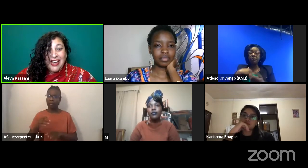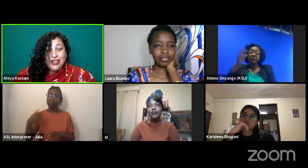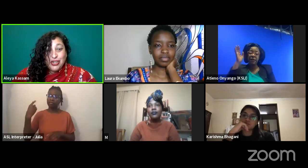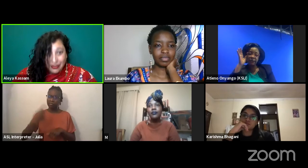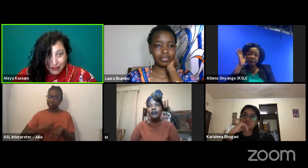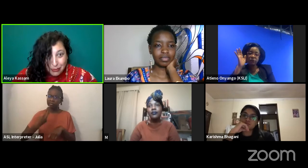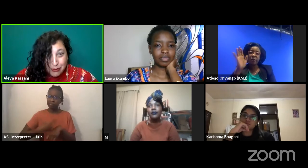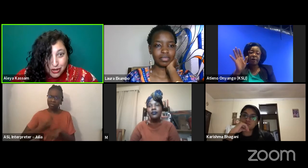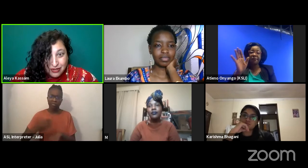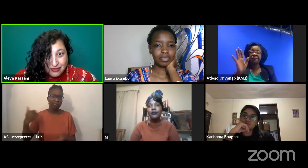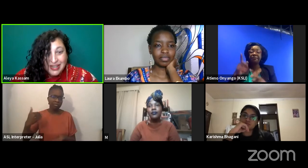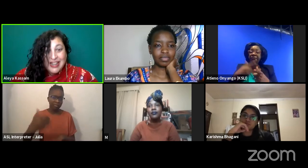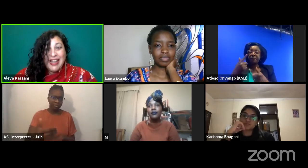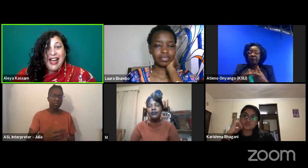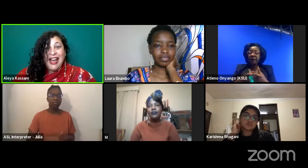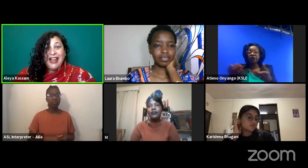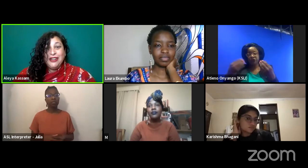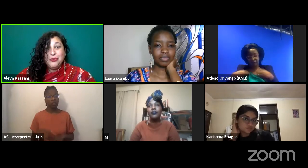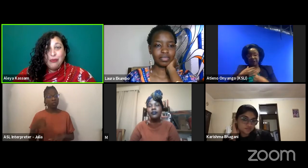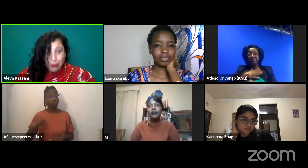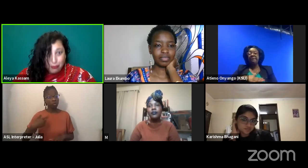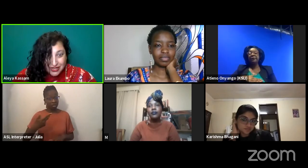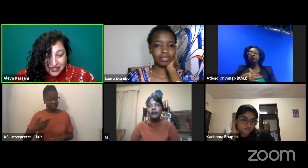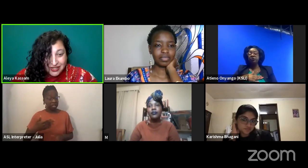and she gave us permission and we wrote Brazen